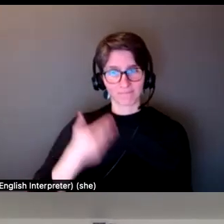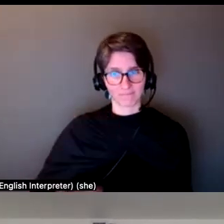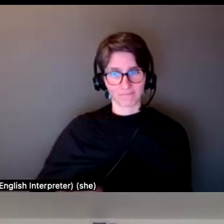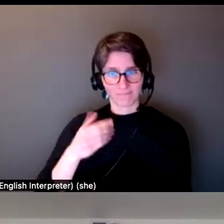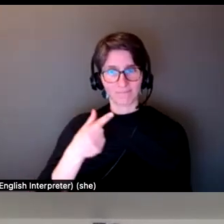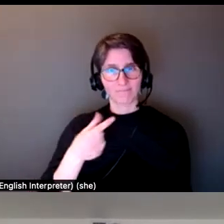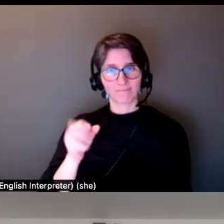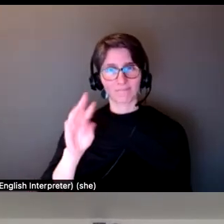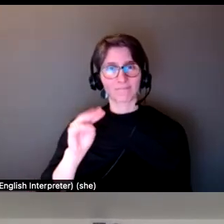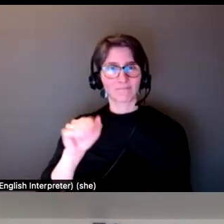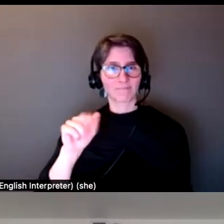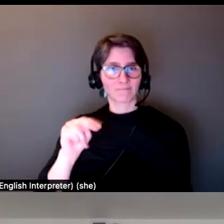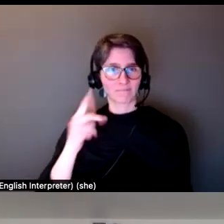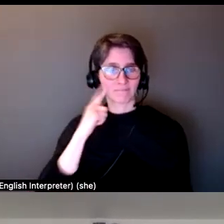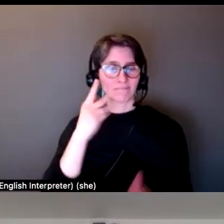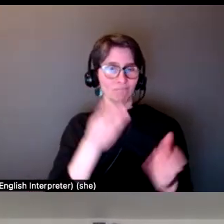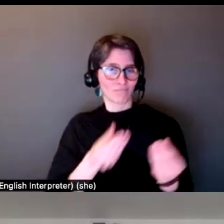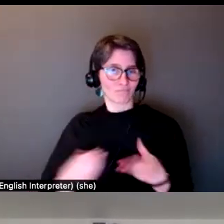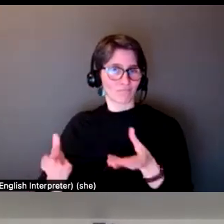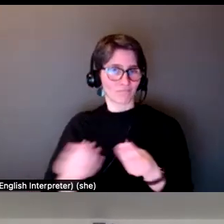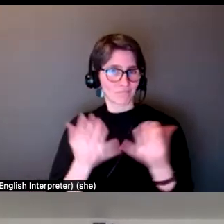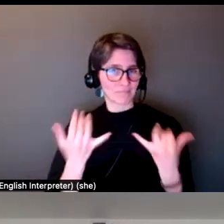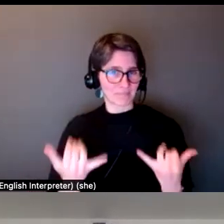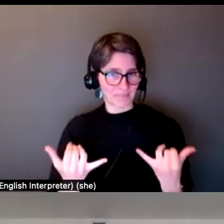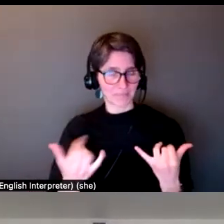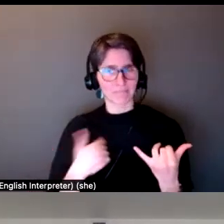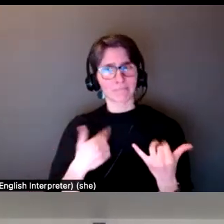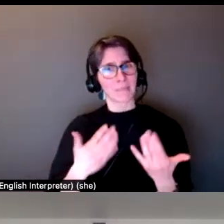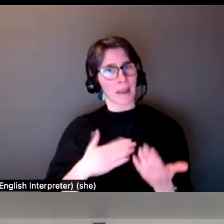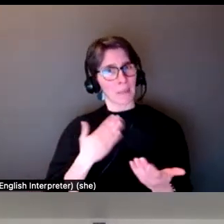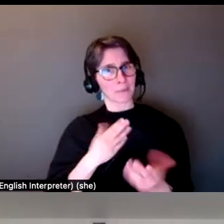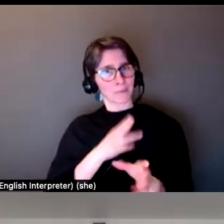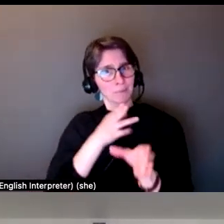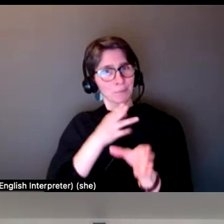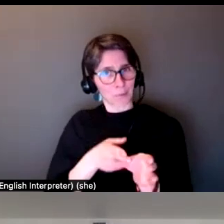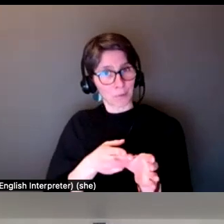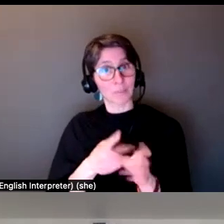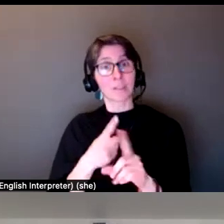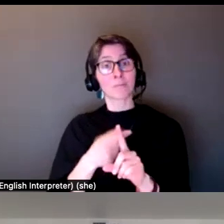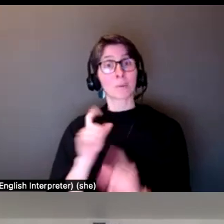session. It's a pleasure to be here with you. I'm calling in from Victoria, B.C.,